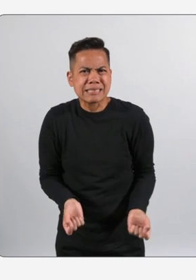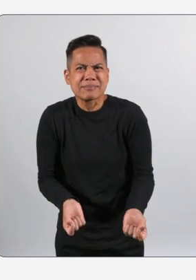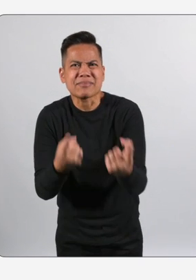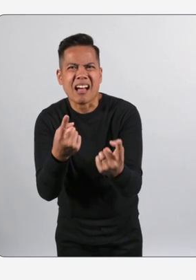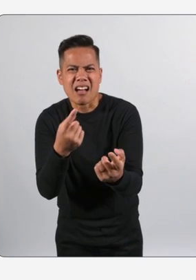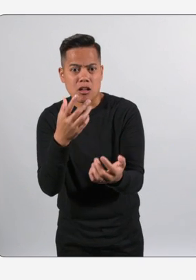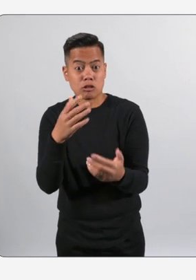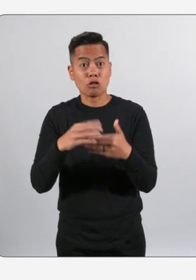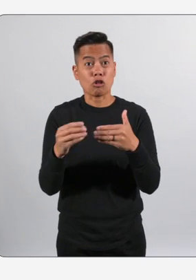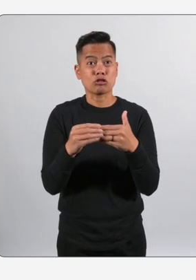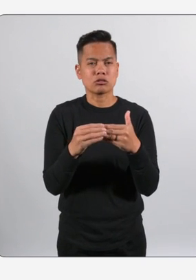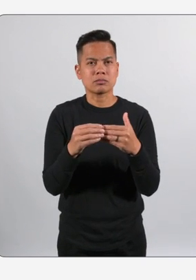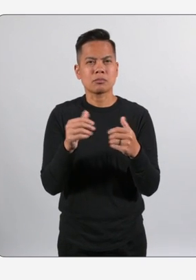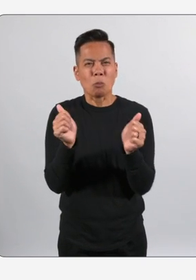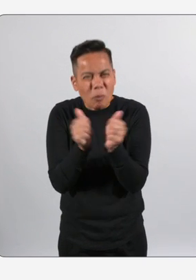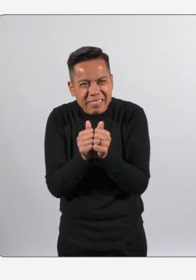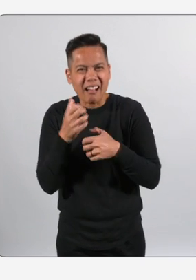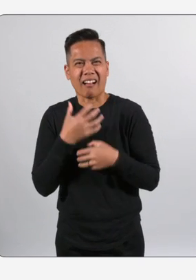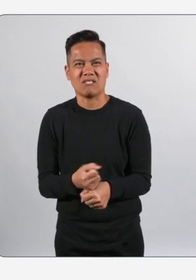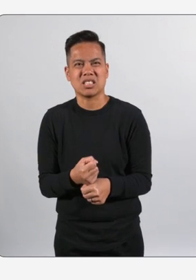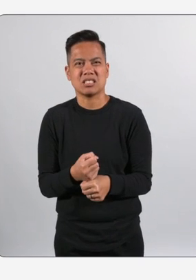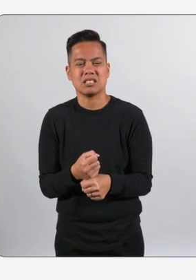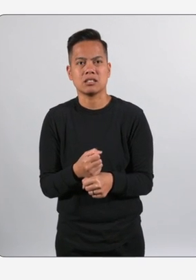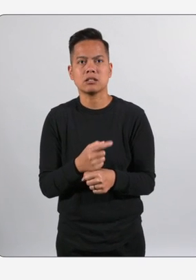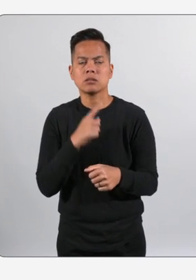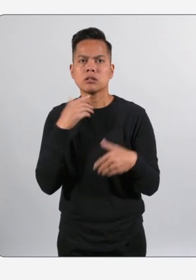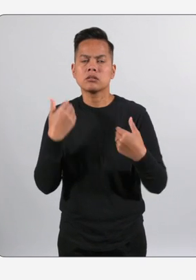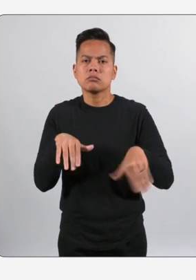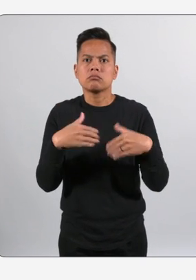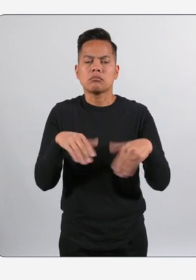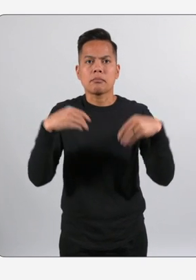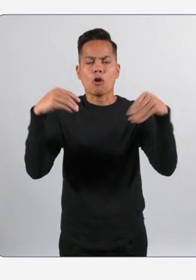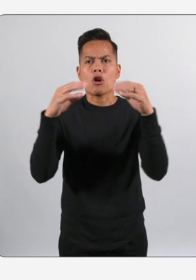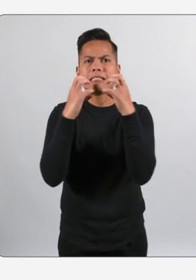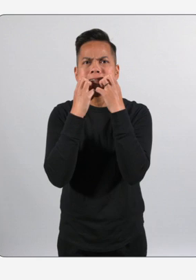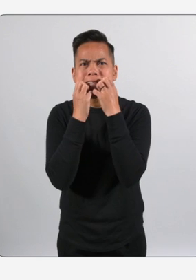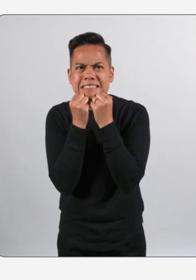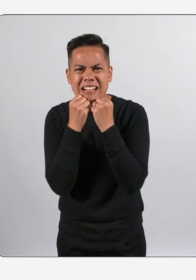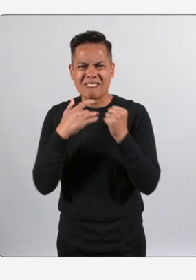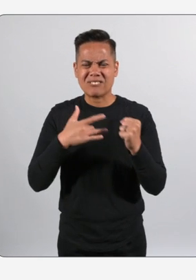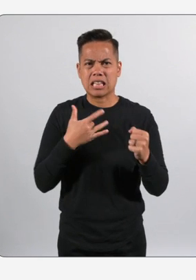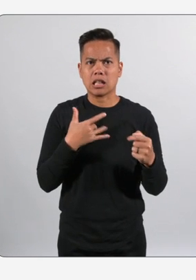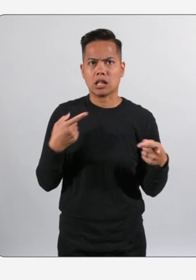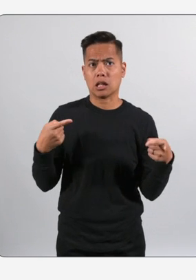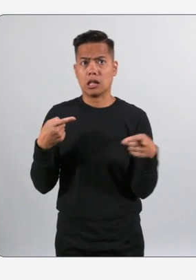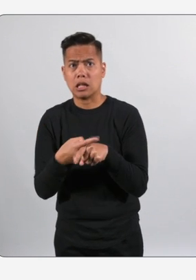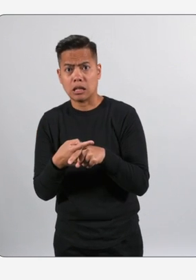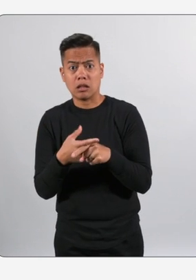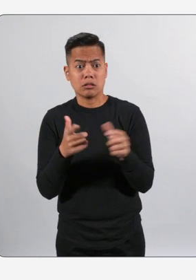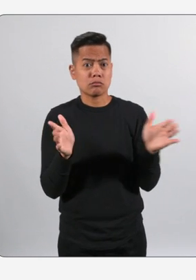Marketers today need to embrace seemingly contradictory behaviors, from micro to macro, that are all happening at the same time.